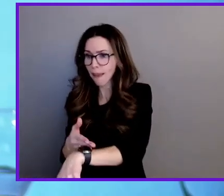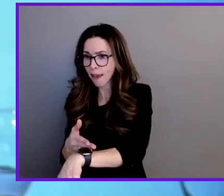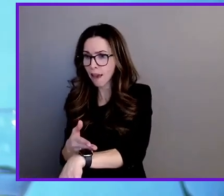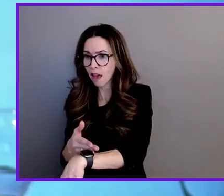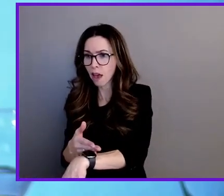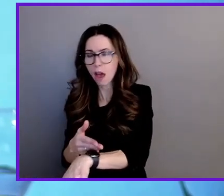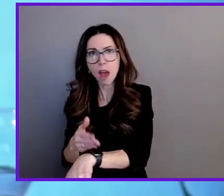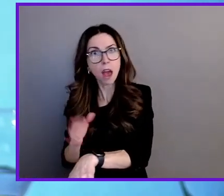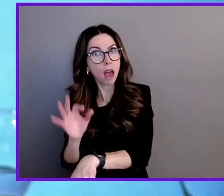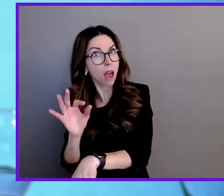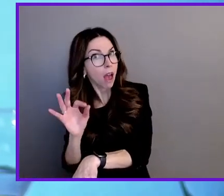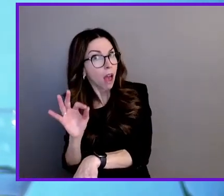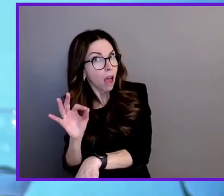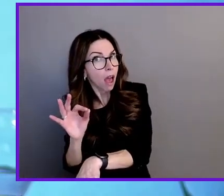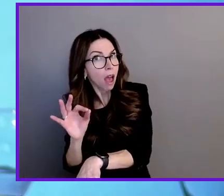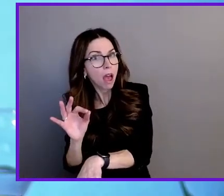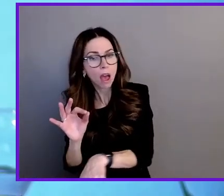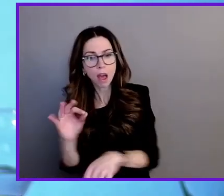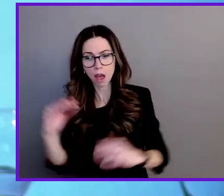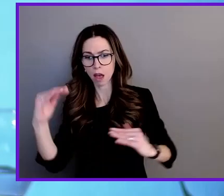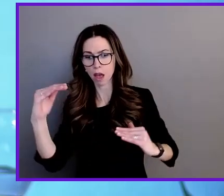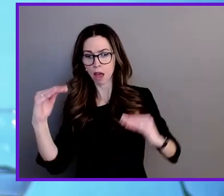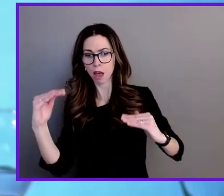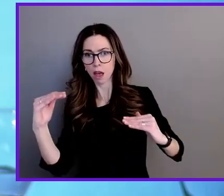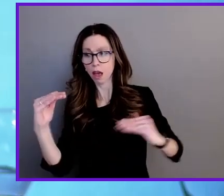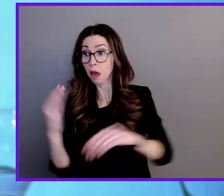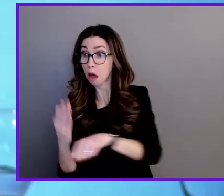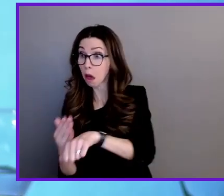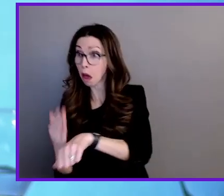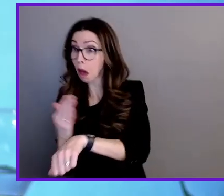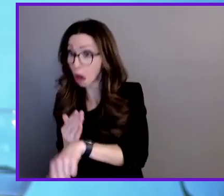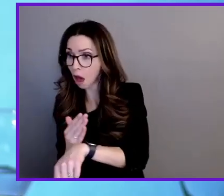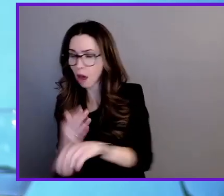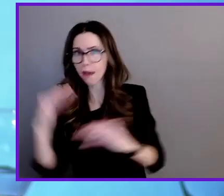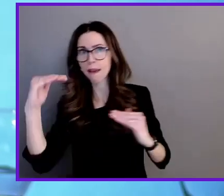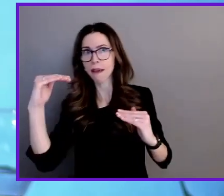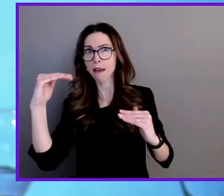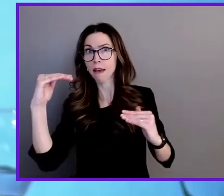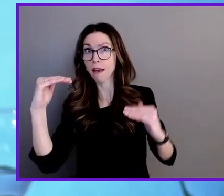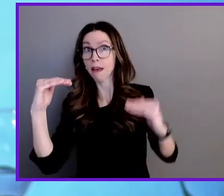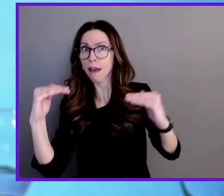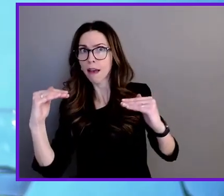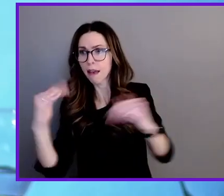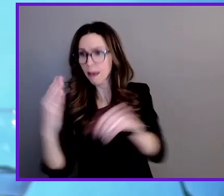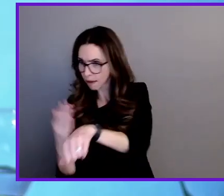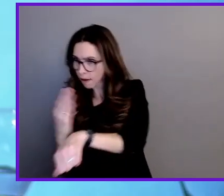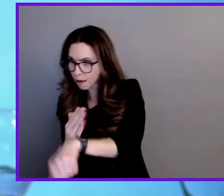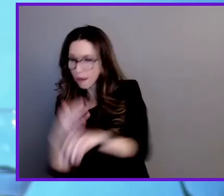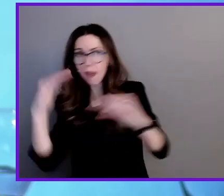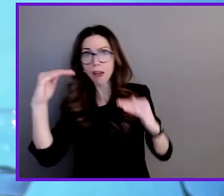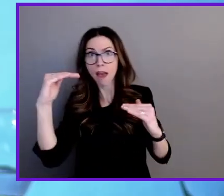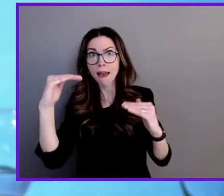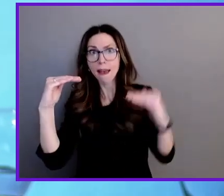and the purpose of art. It’s something we can share with everyone.